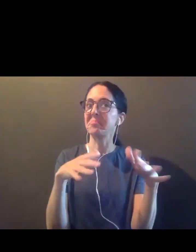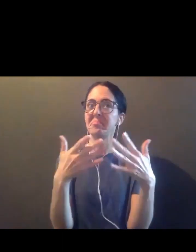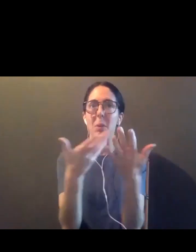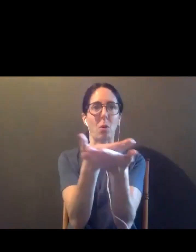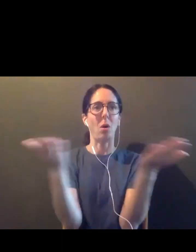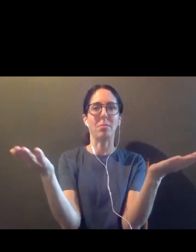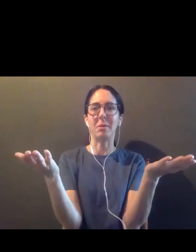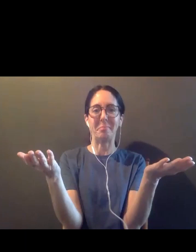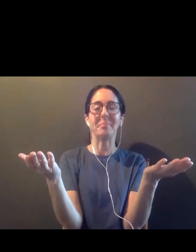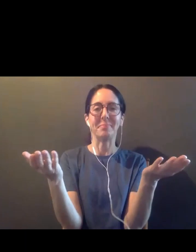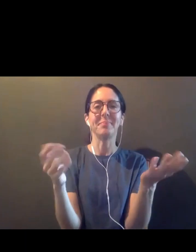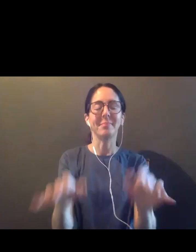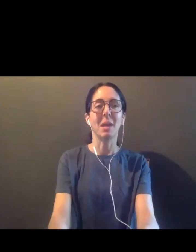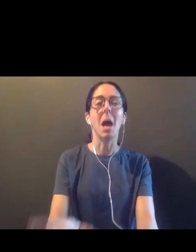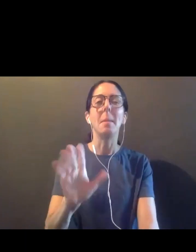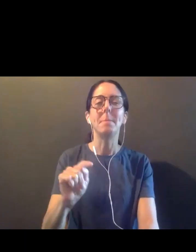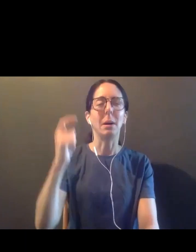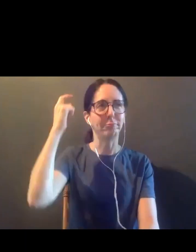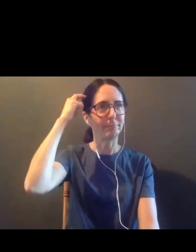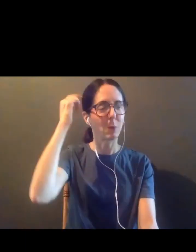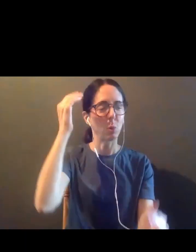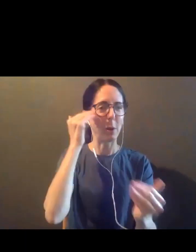We were very conscious about the potential of power imbalances.